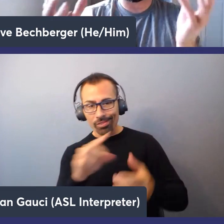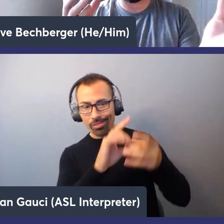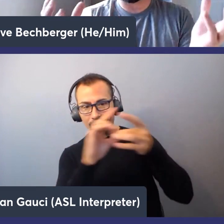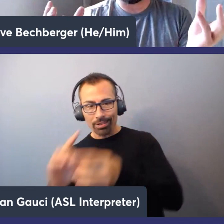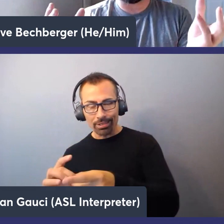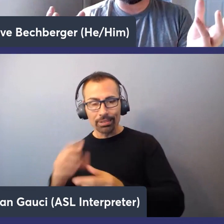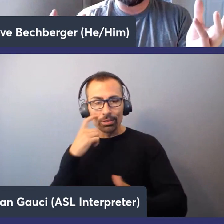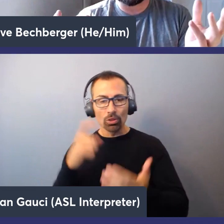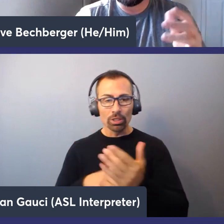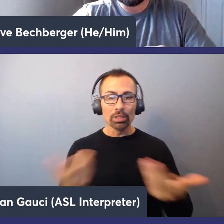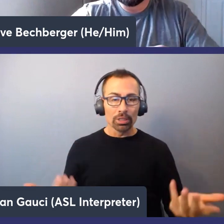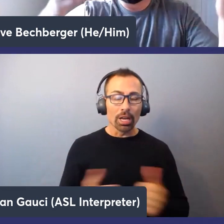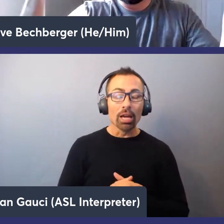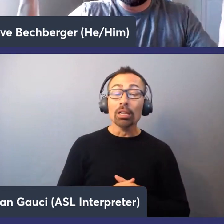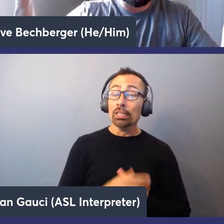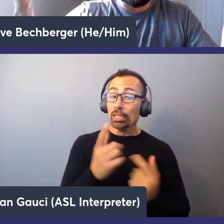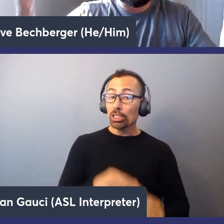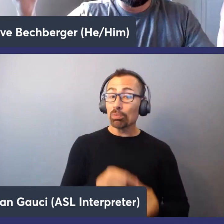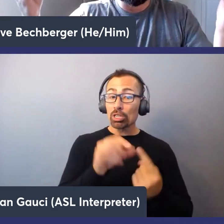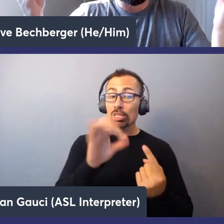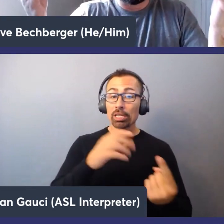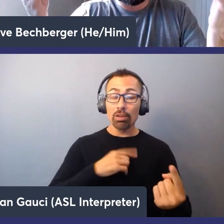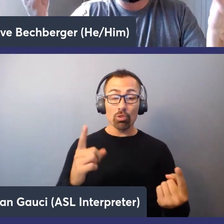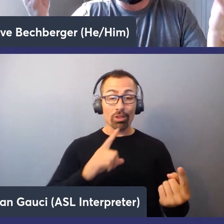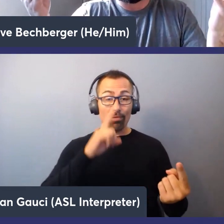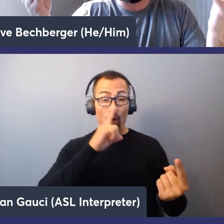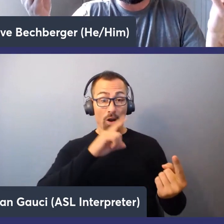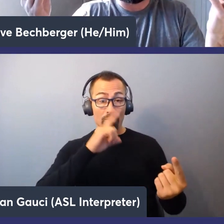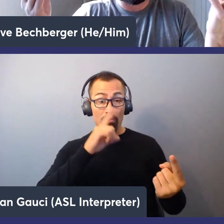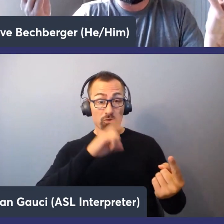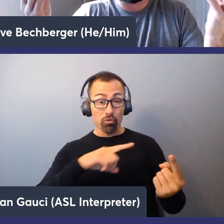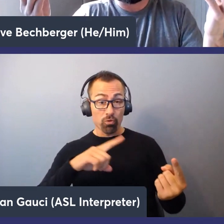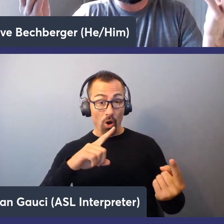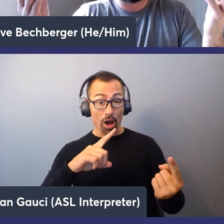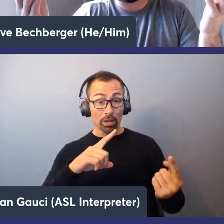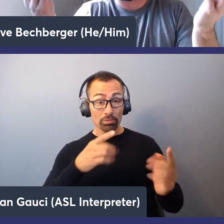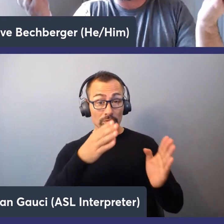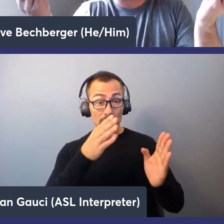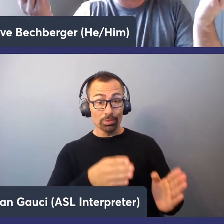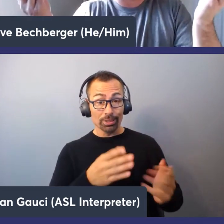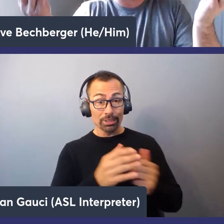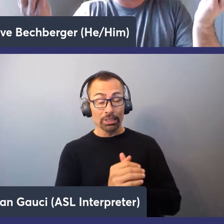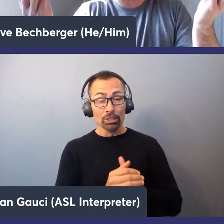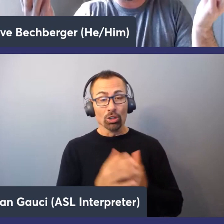really does tell you a lot. If you're 200 hops away from any known fraudster, you're probably low risk.